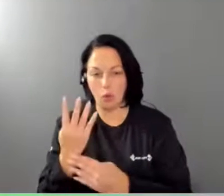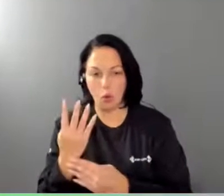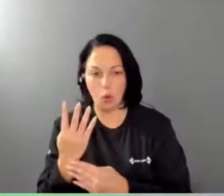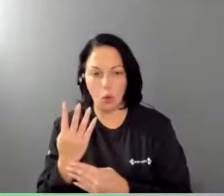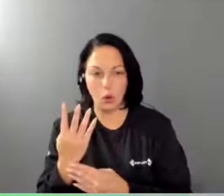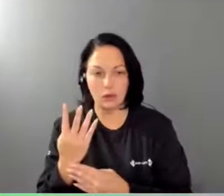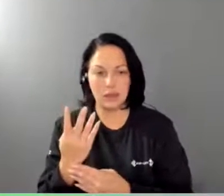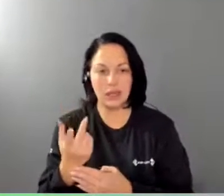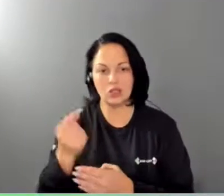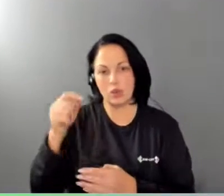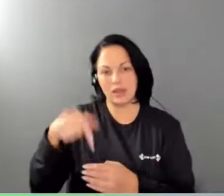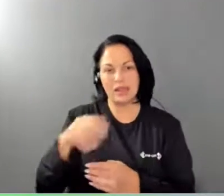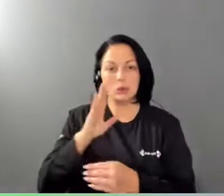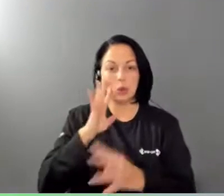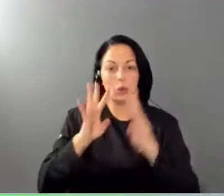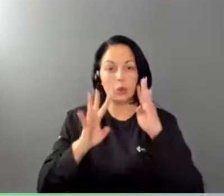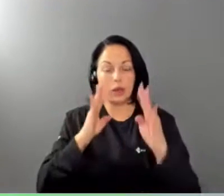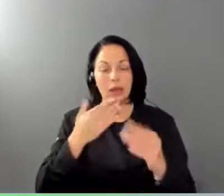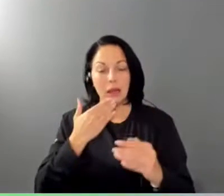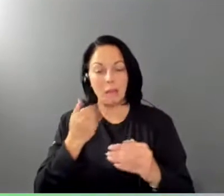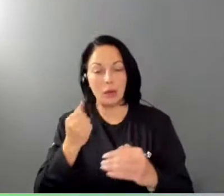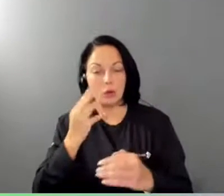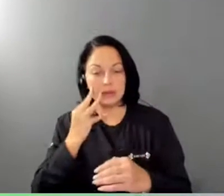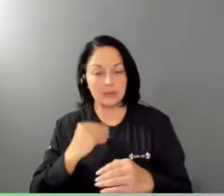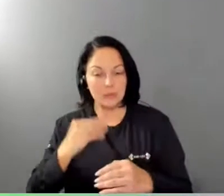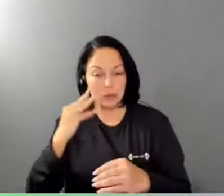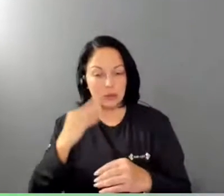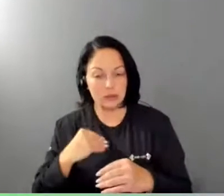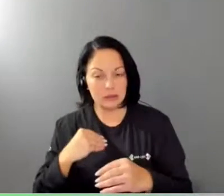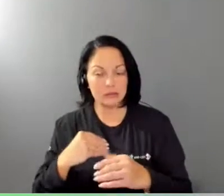must be resolved. Severity 3 is more of a a usability